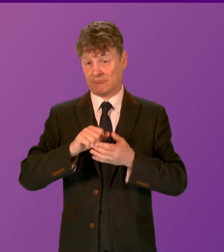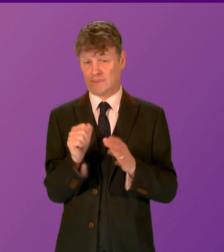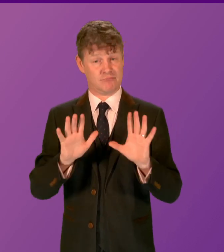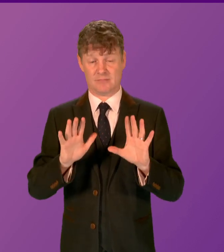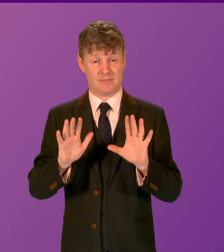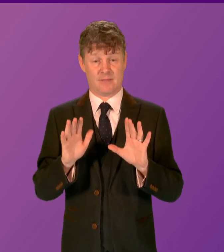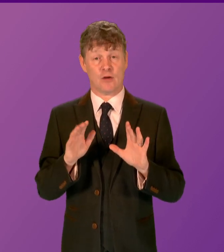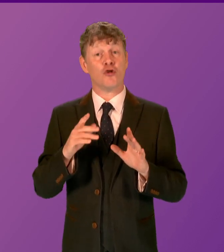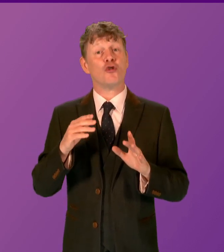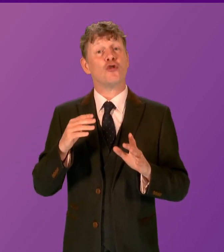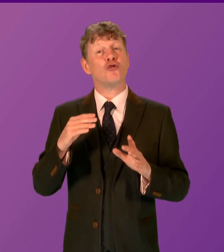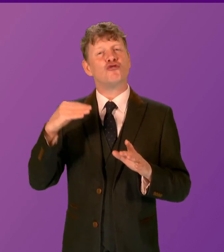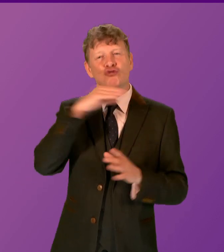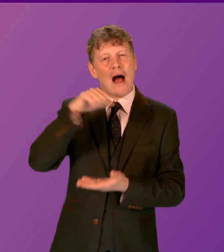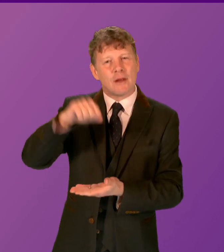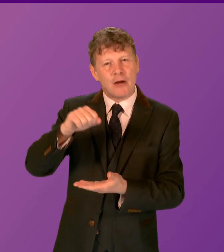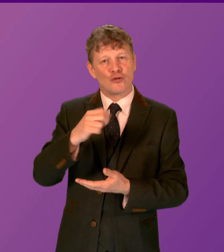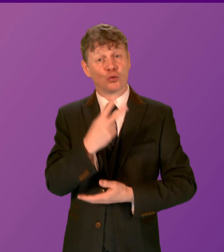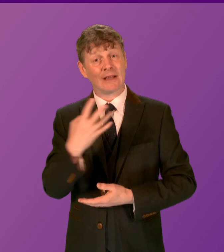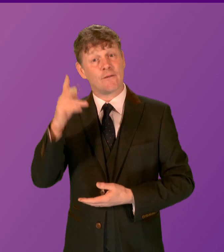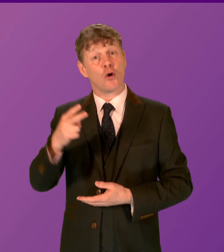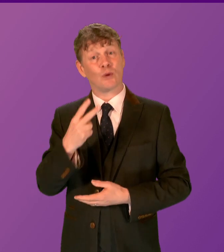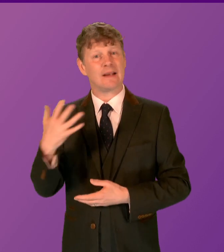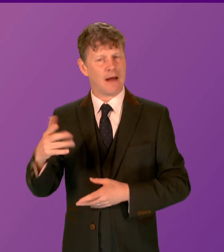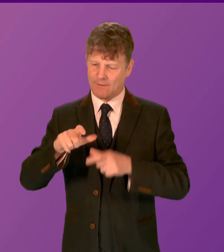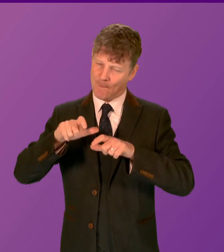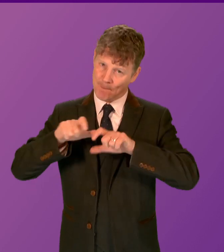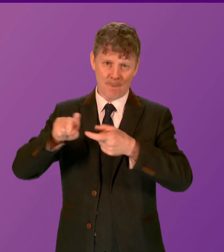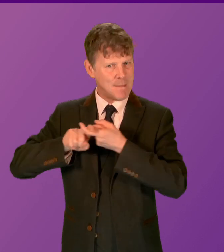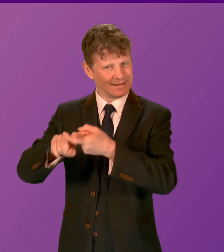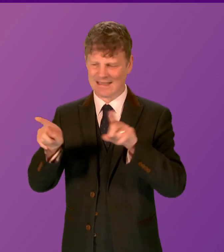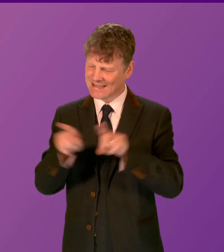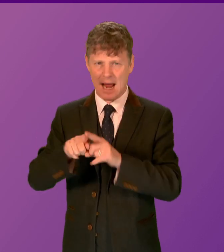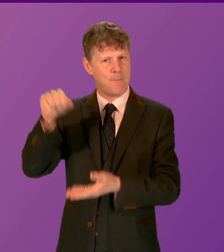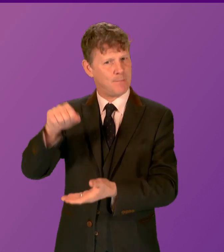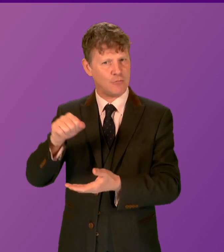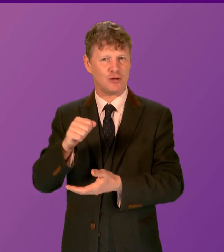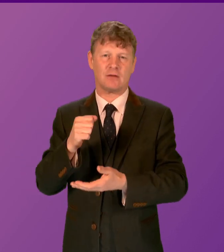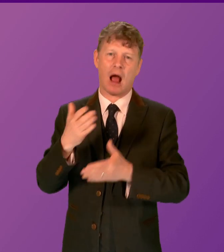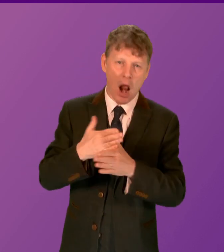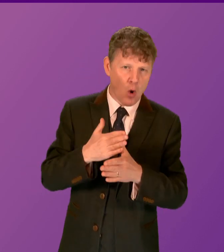The draft budget for 2024-25 has maintained our alcohol and drugs budget at the same level,